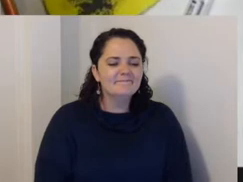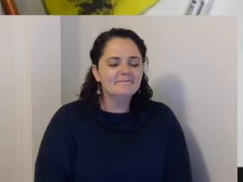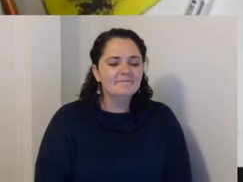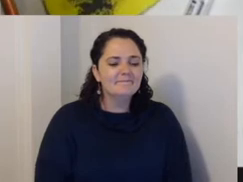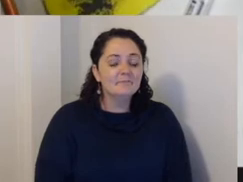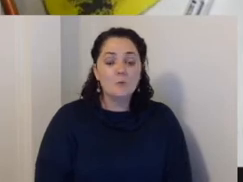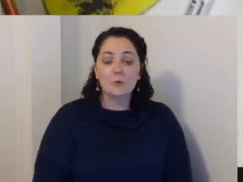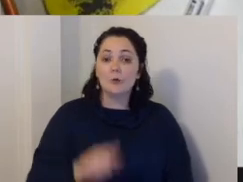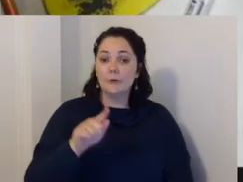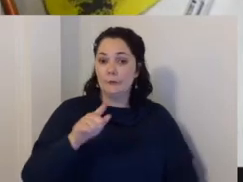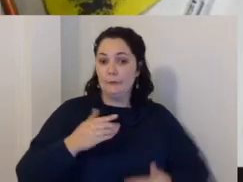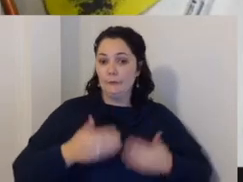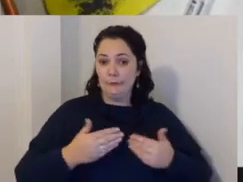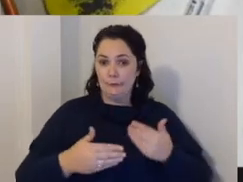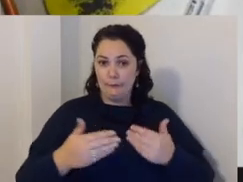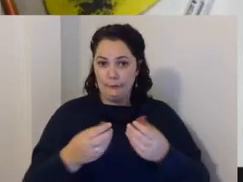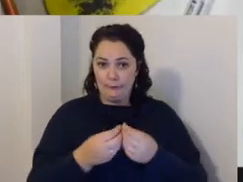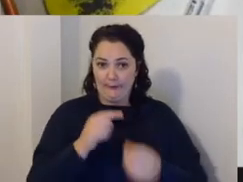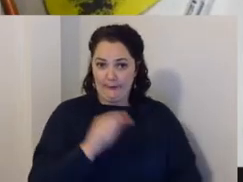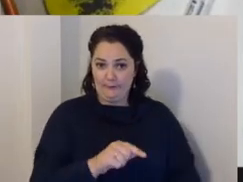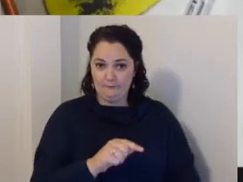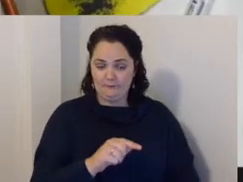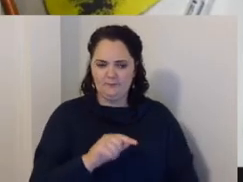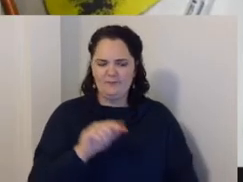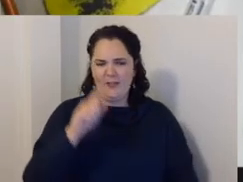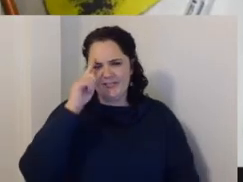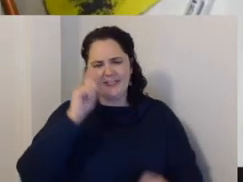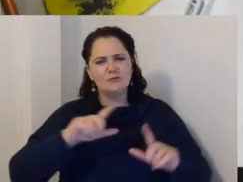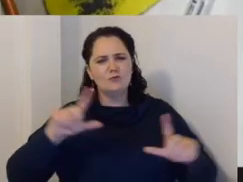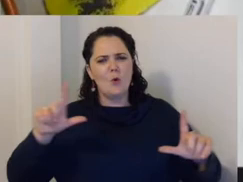if you're having a little bit of of trouble managing a large drawing try scaling down a